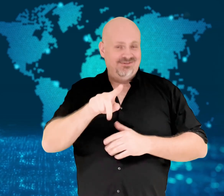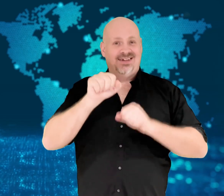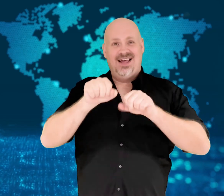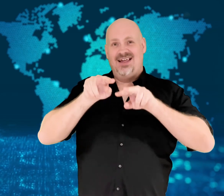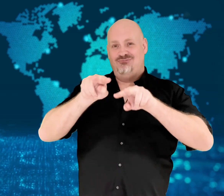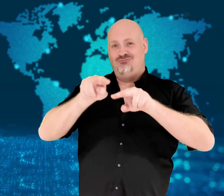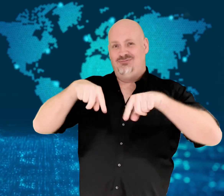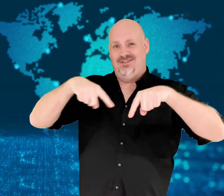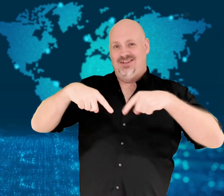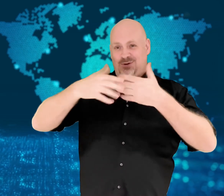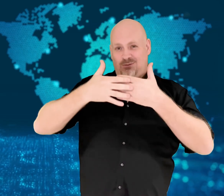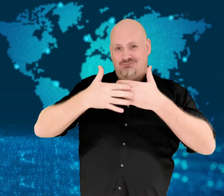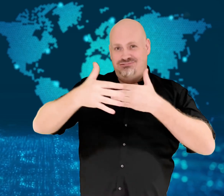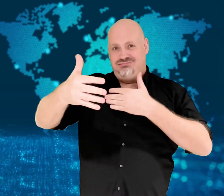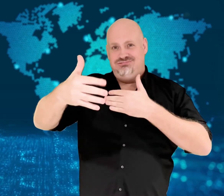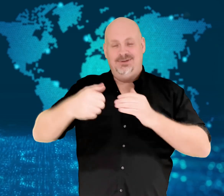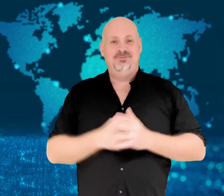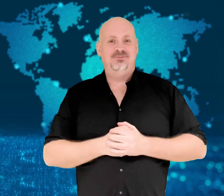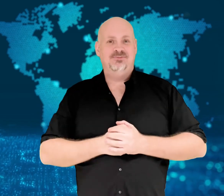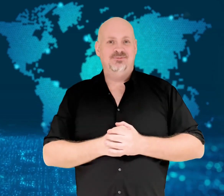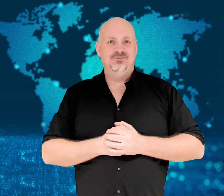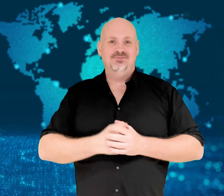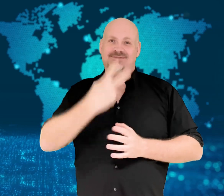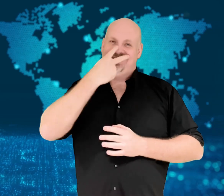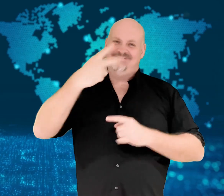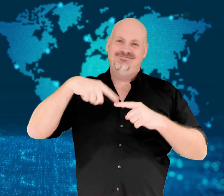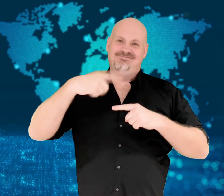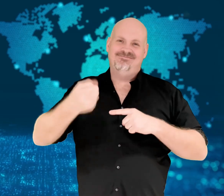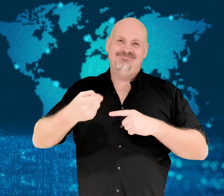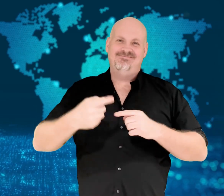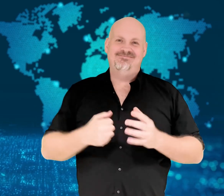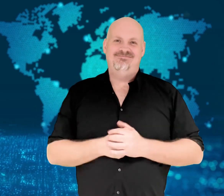to get new video updates! See you next time!